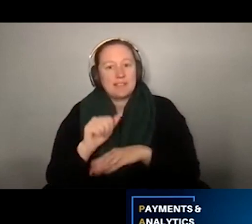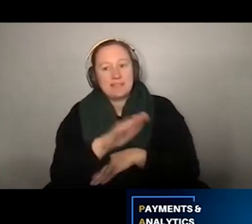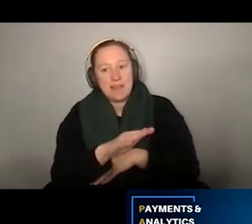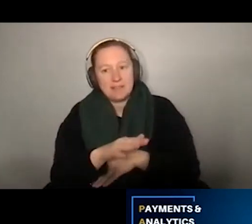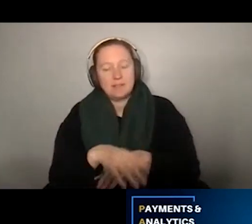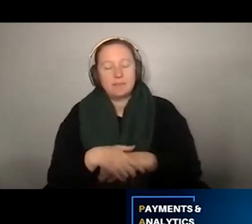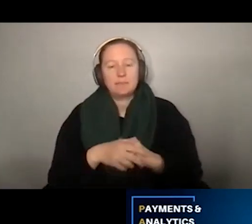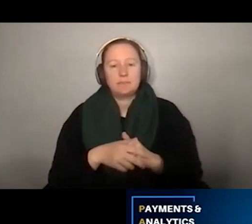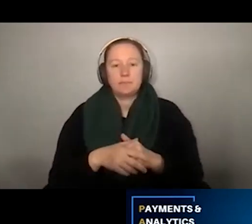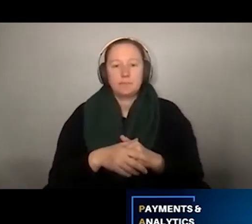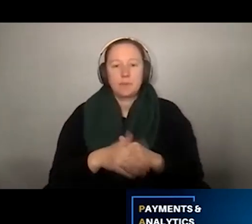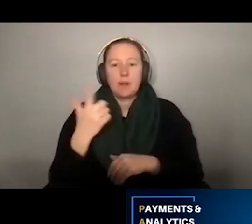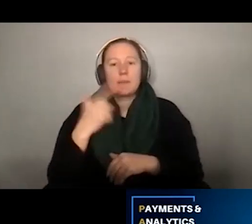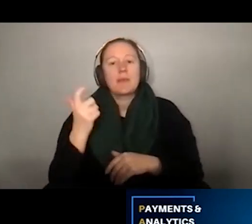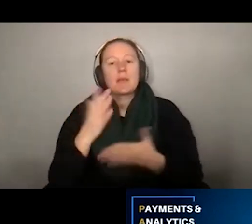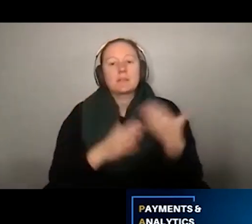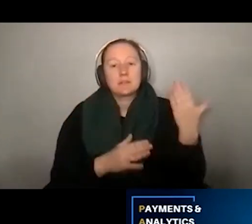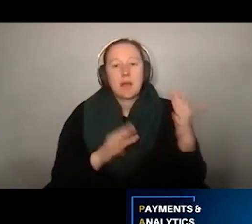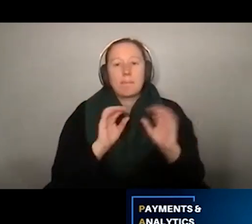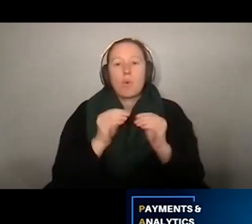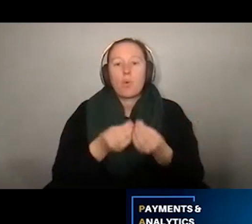Because some organizations have